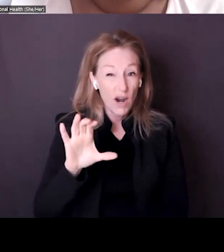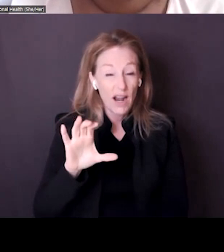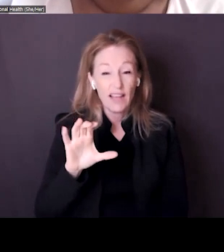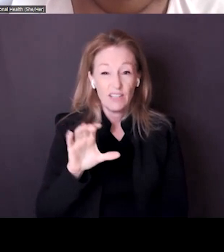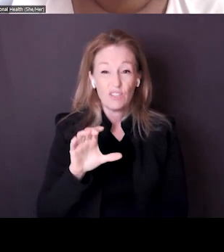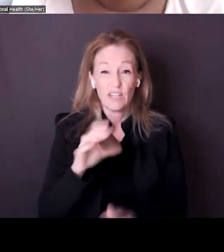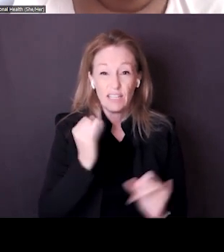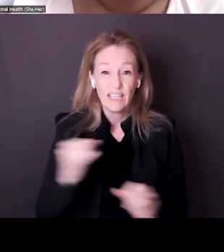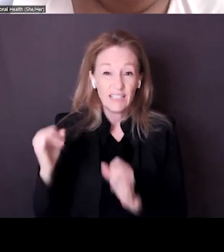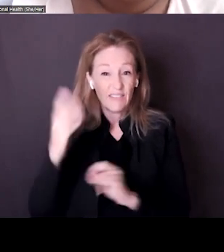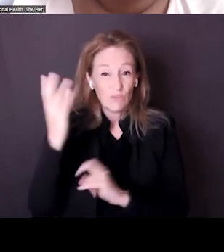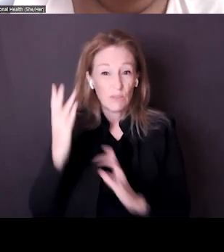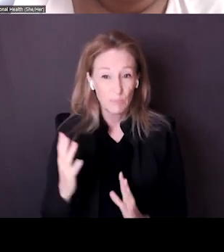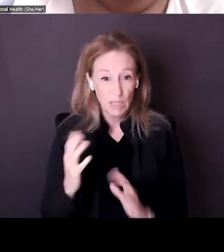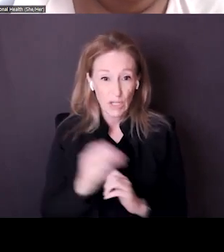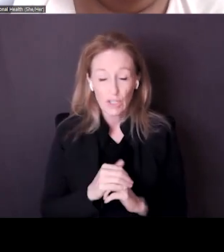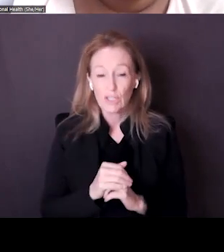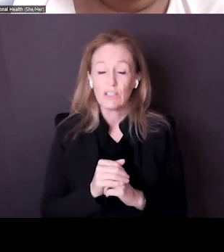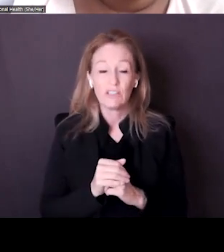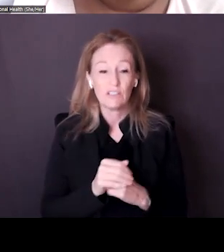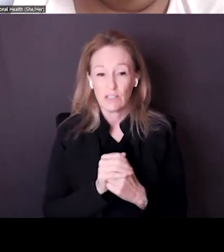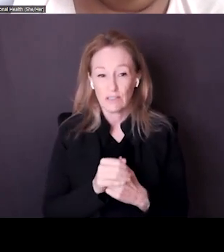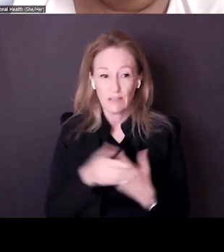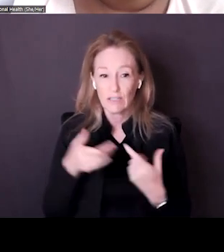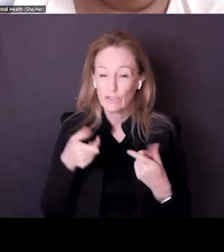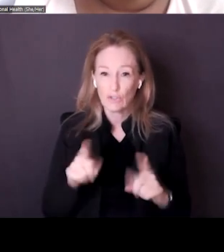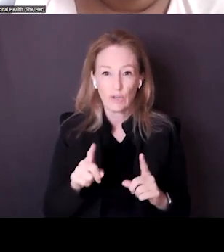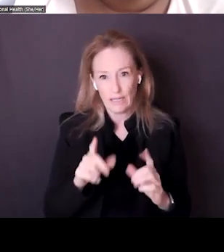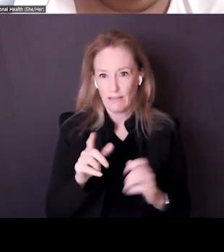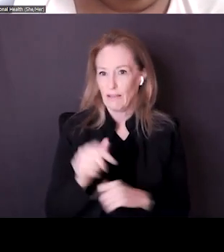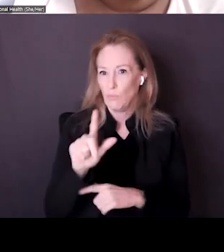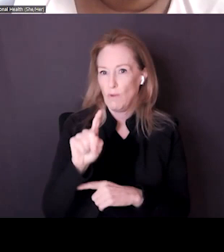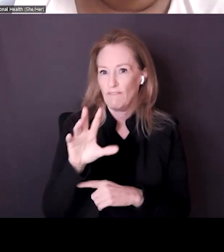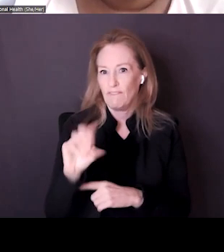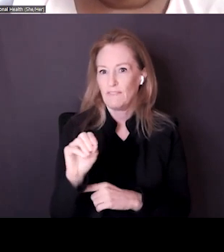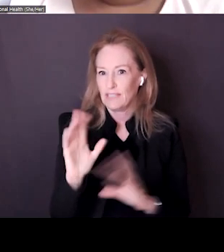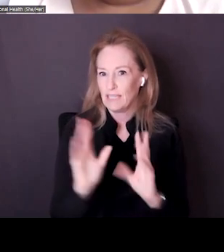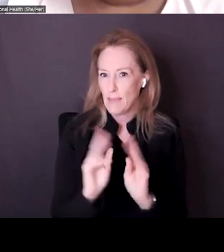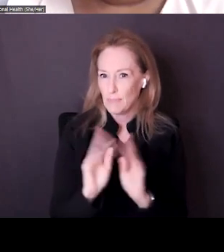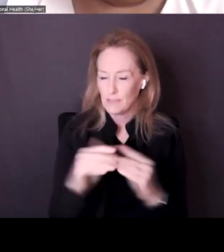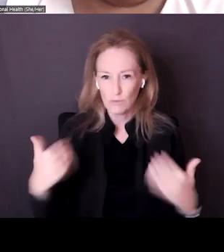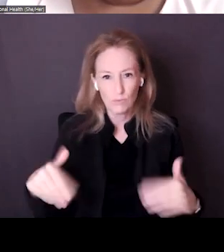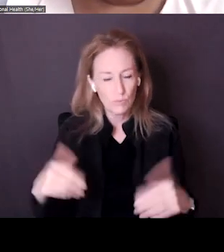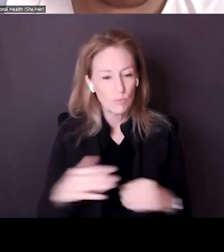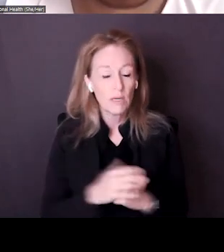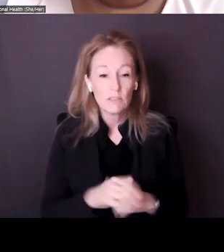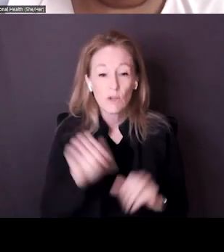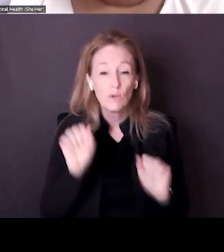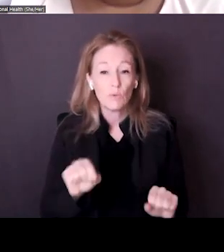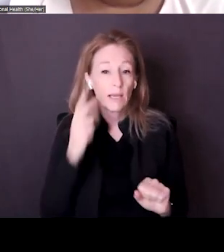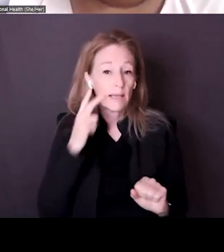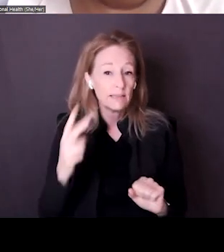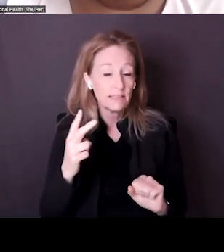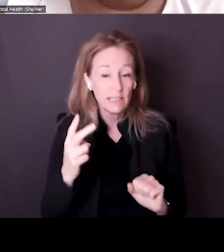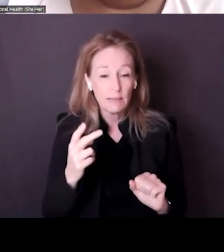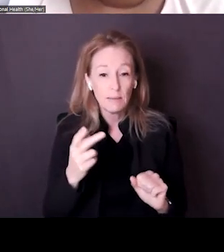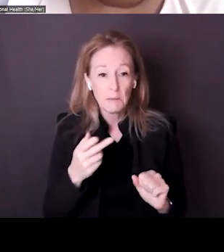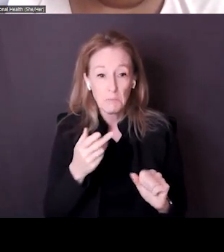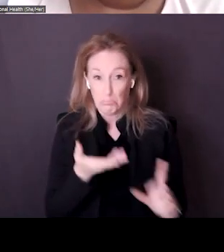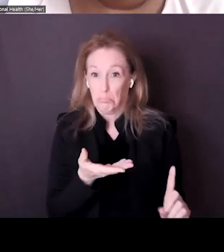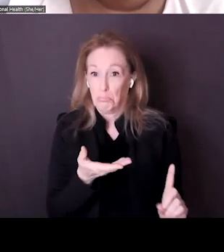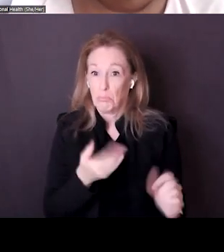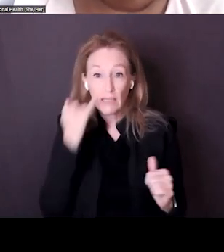EPISODES OF THE CRISIS JAM. YOU CAN SEE -- AGAIN, IF YOU HAVE AN IDEA